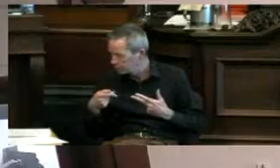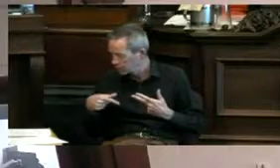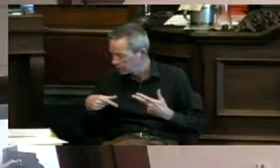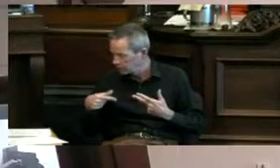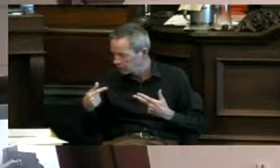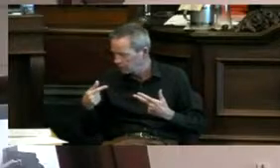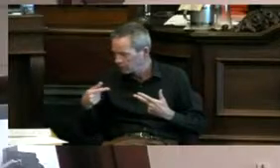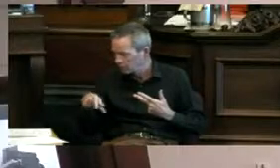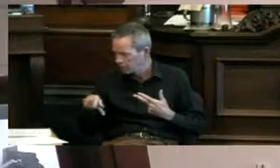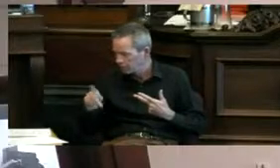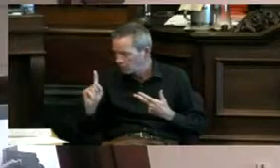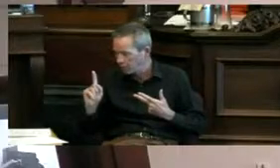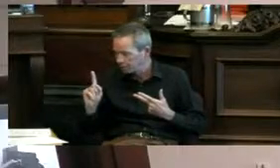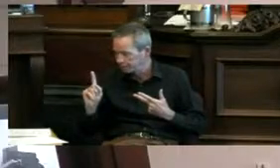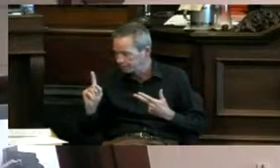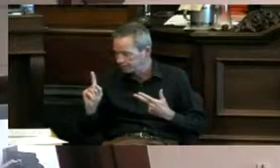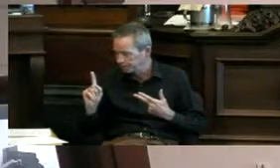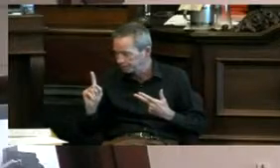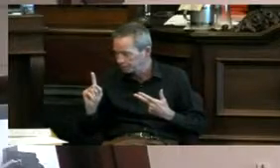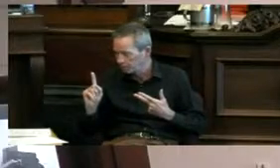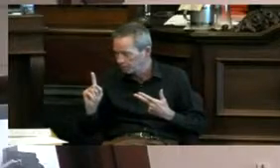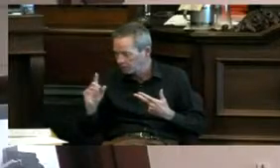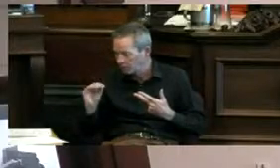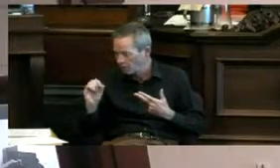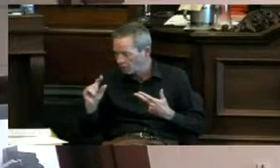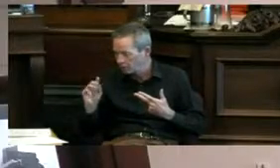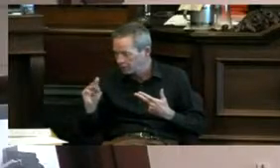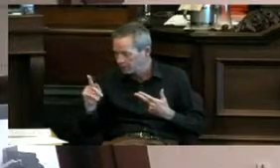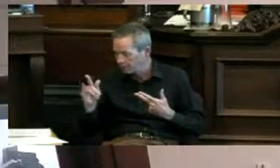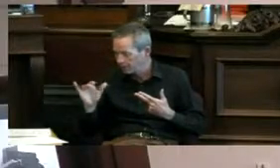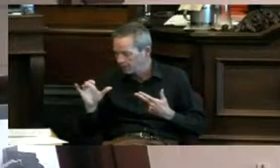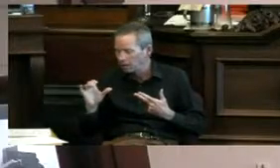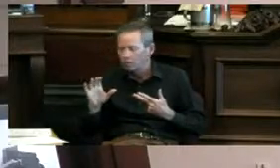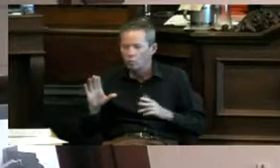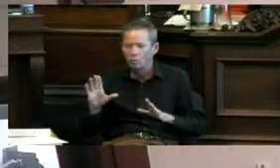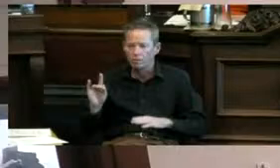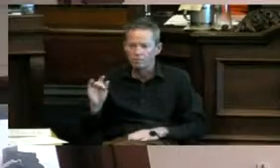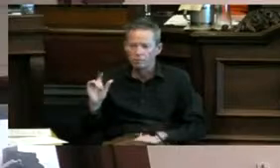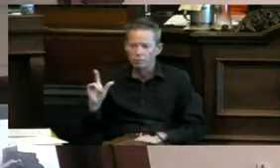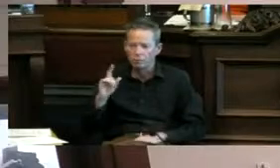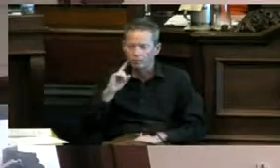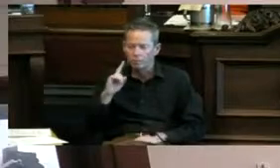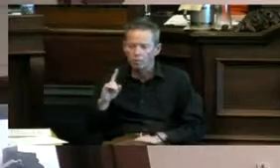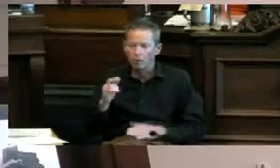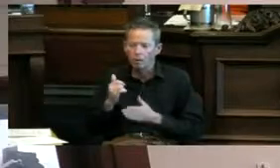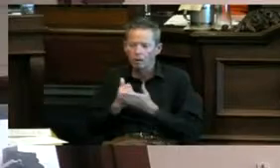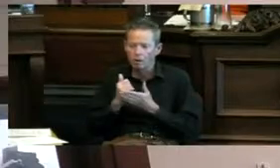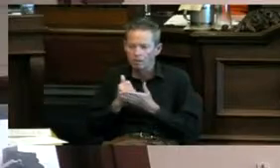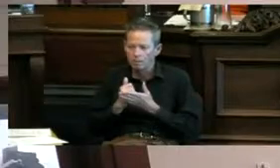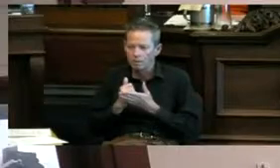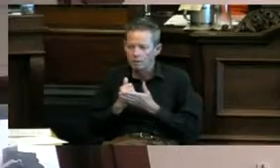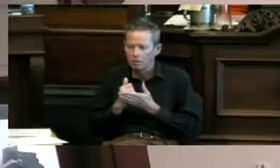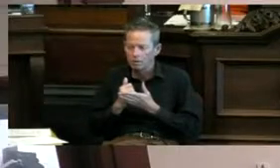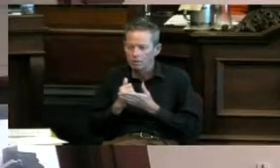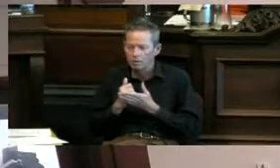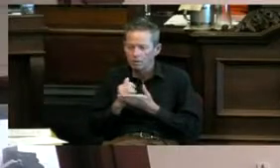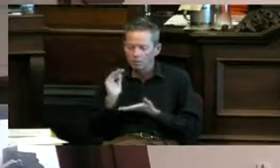and am currently using is Gp1.